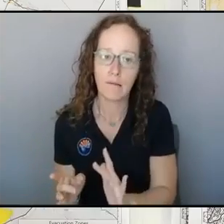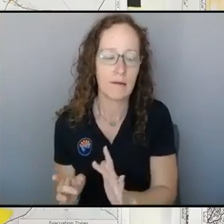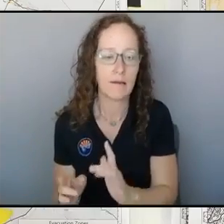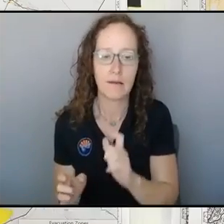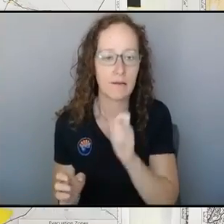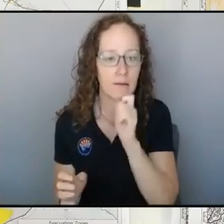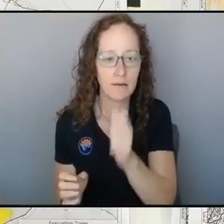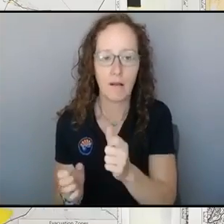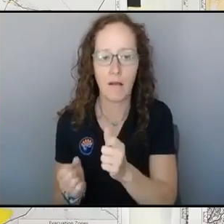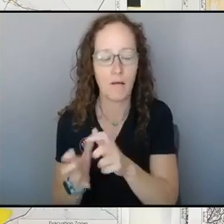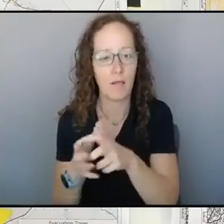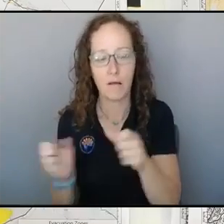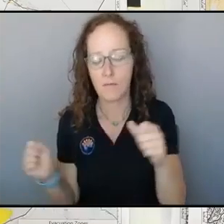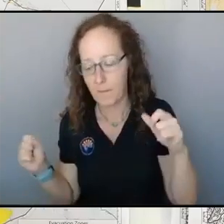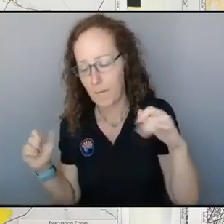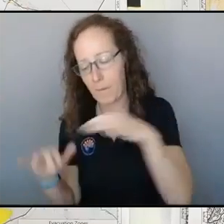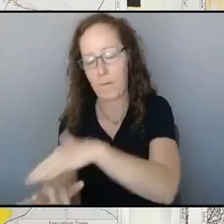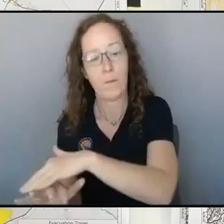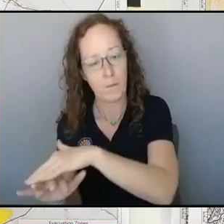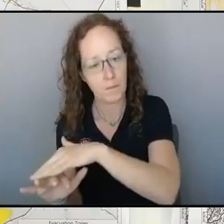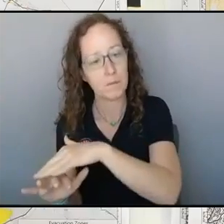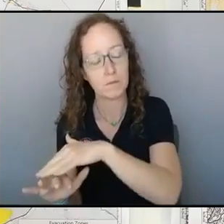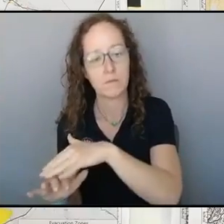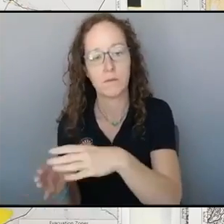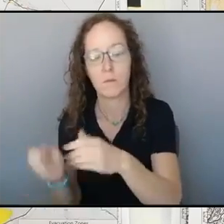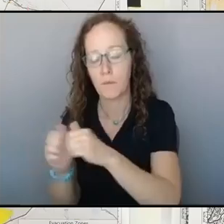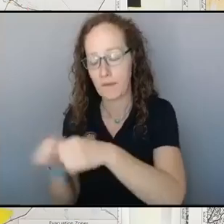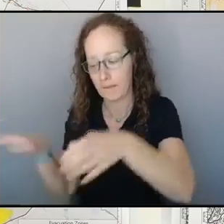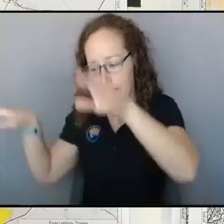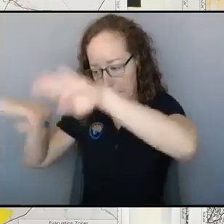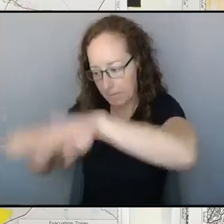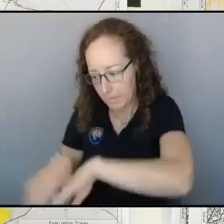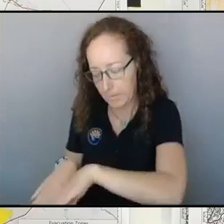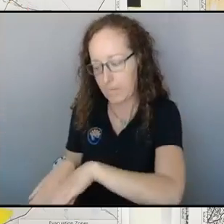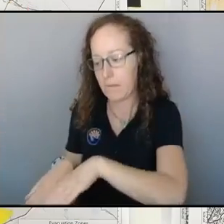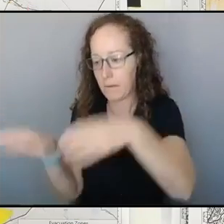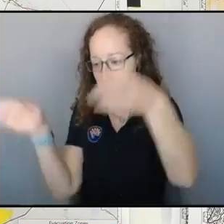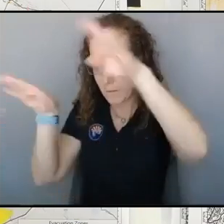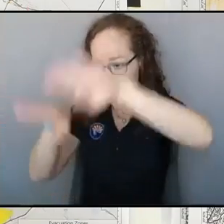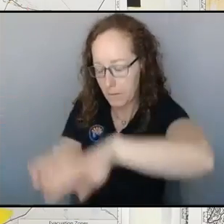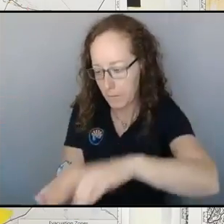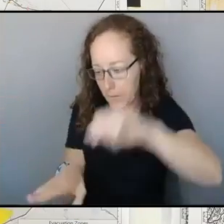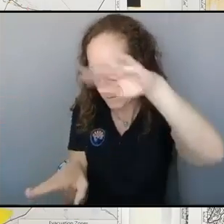as we got into the drainages in and around the western slopes